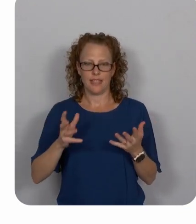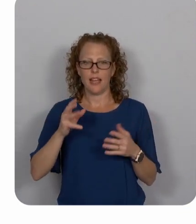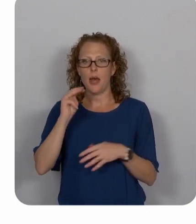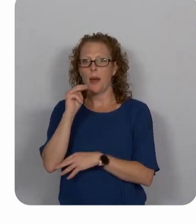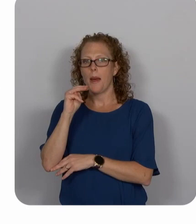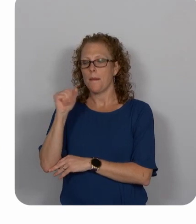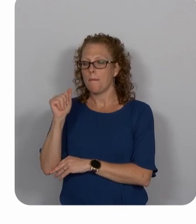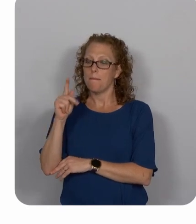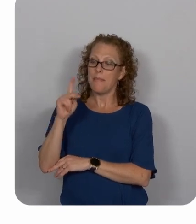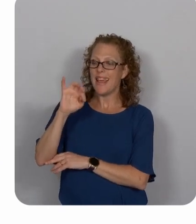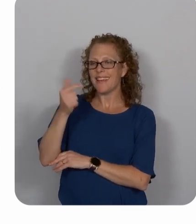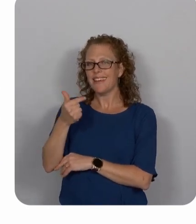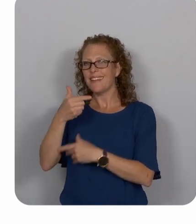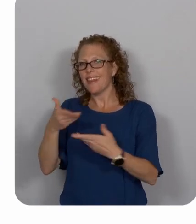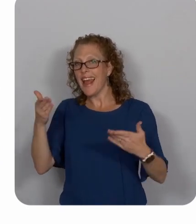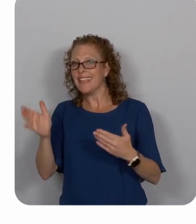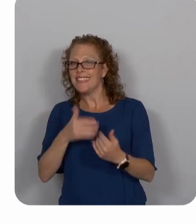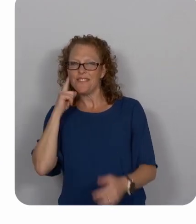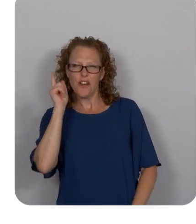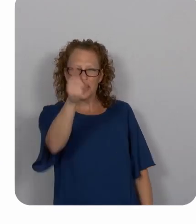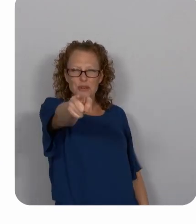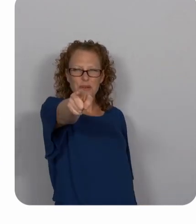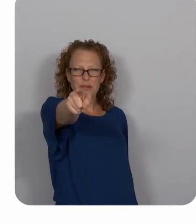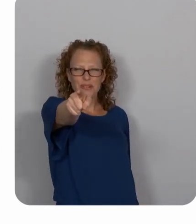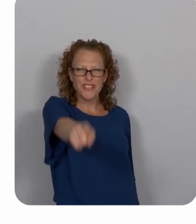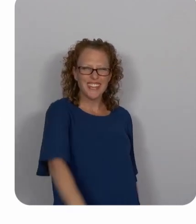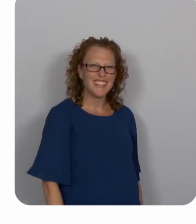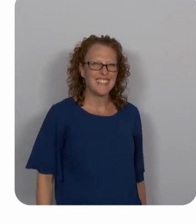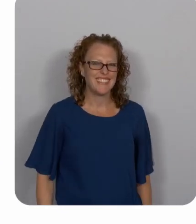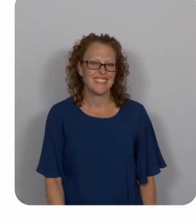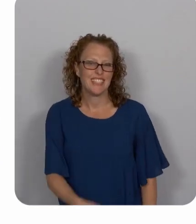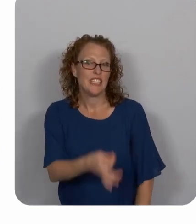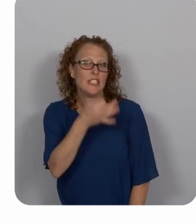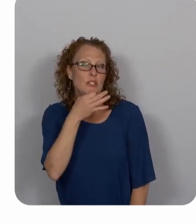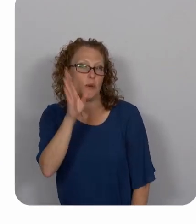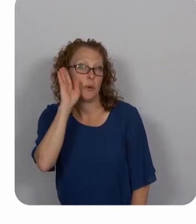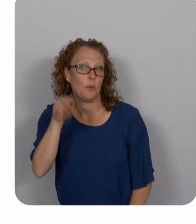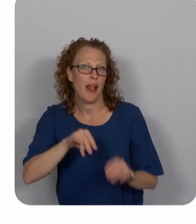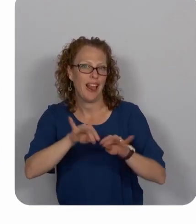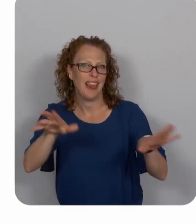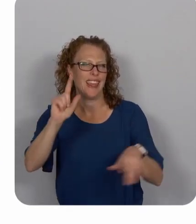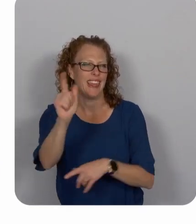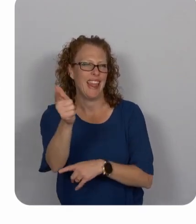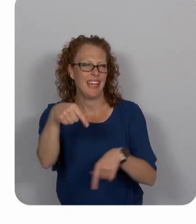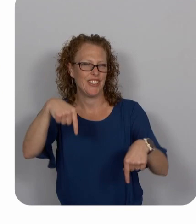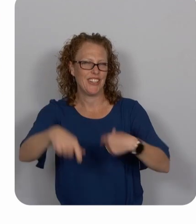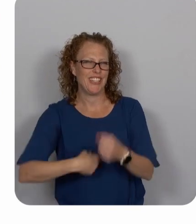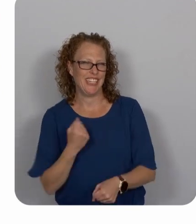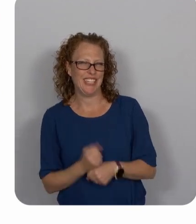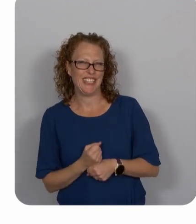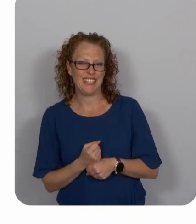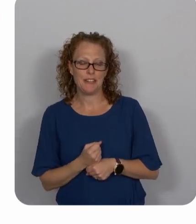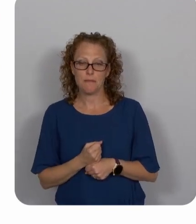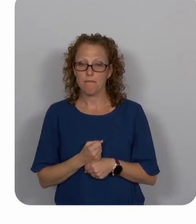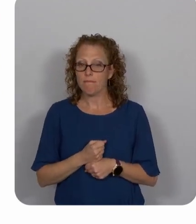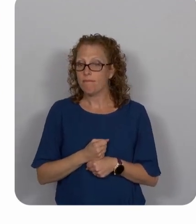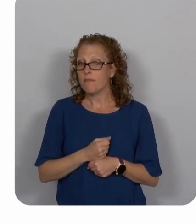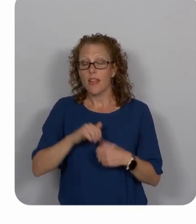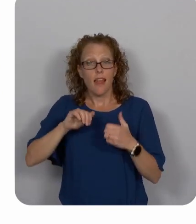and will be coming out a little bit later this year. Other ways you can achieve realism in your projects